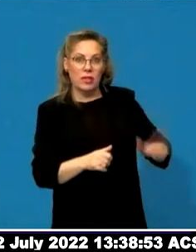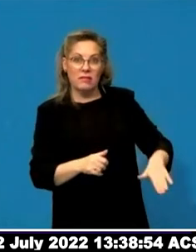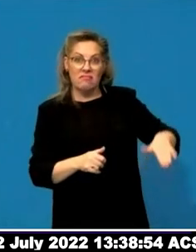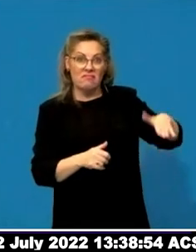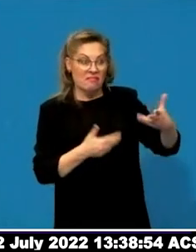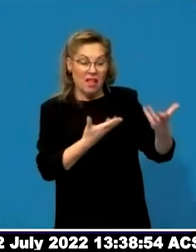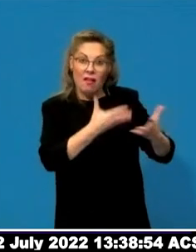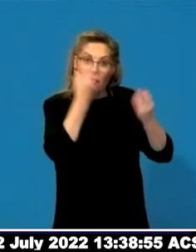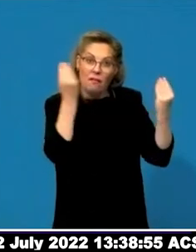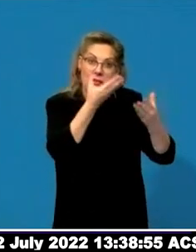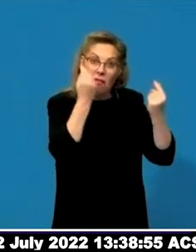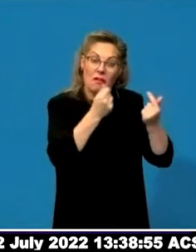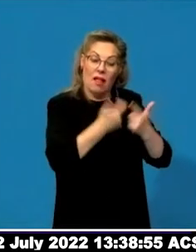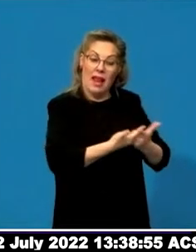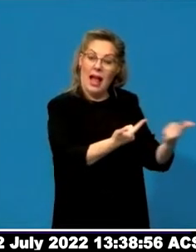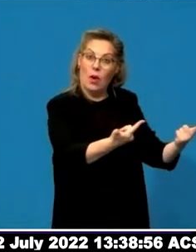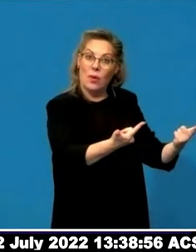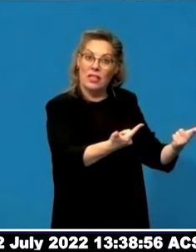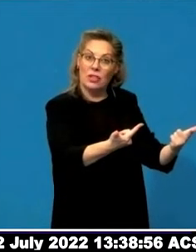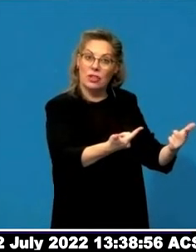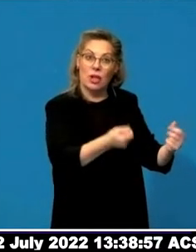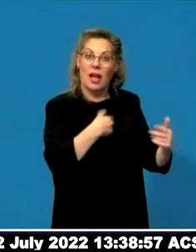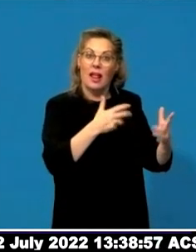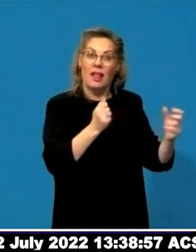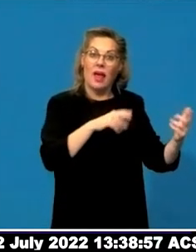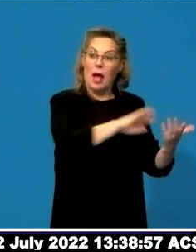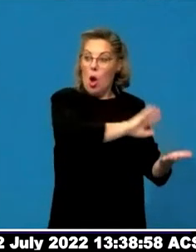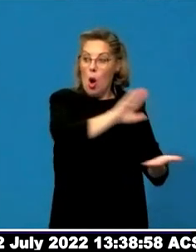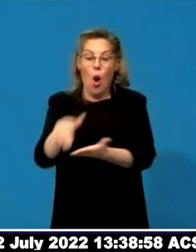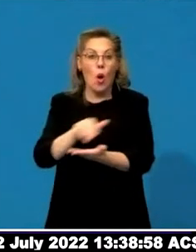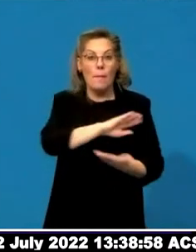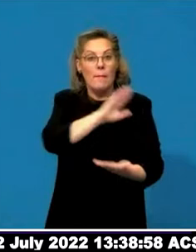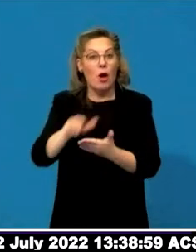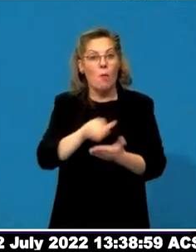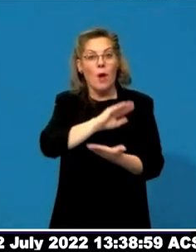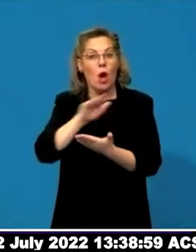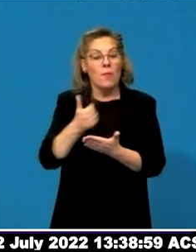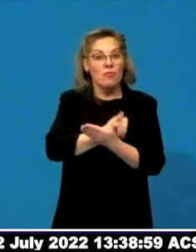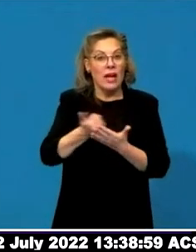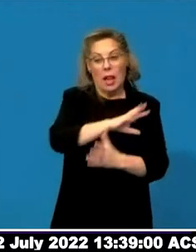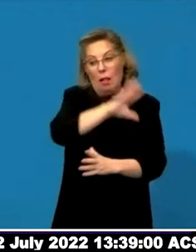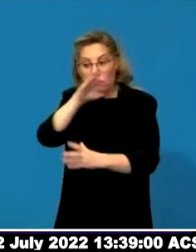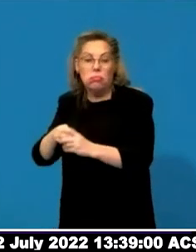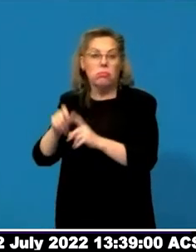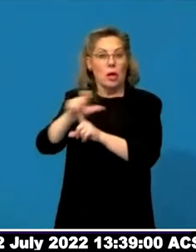They don't get to necessarily go home and see their family and participate in important cultural activities.